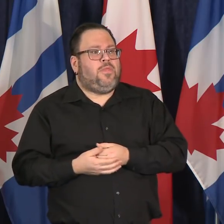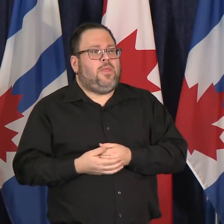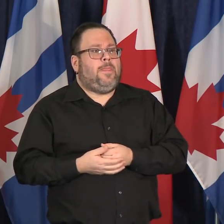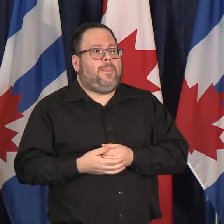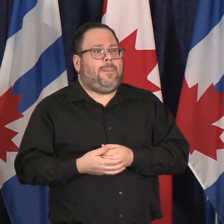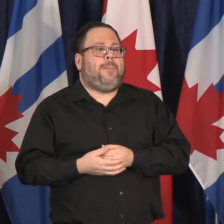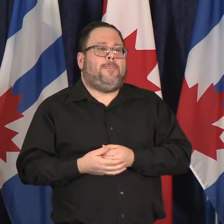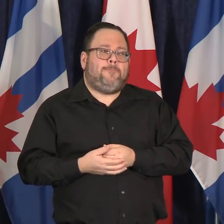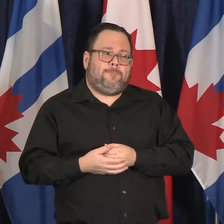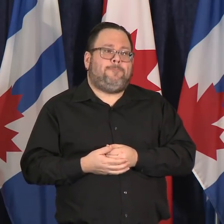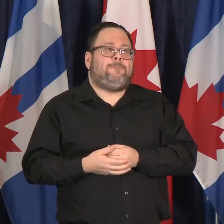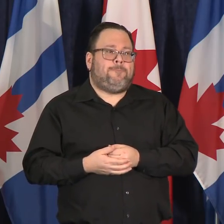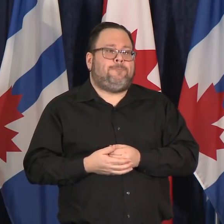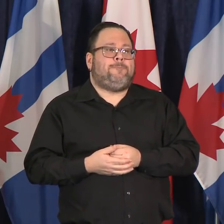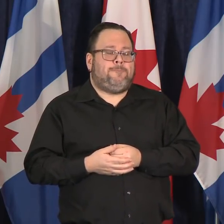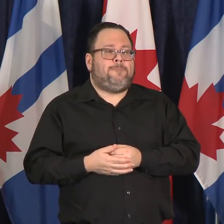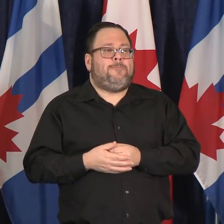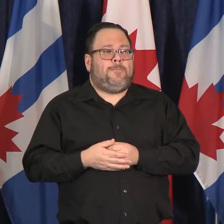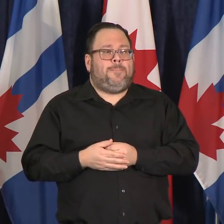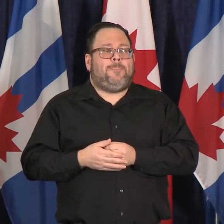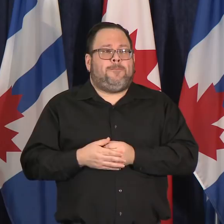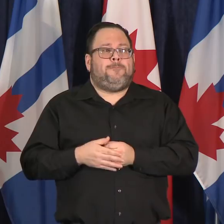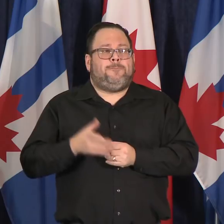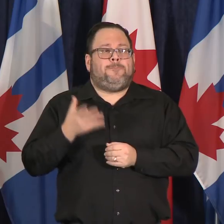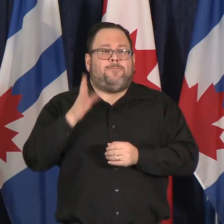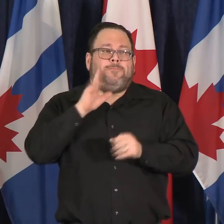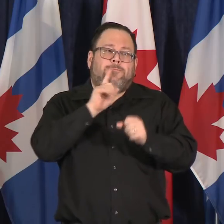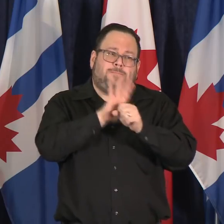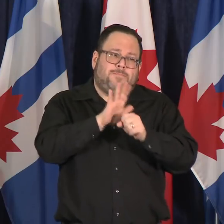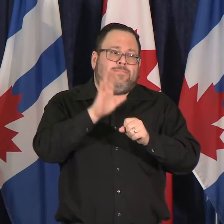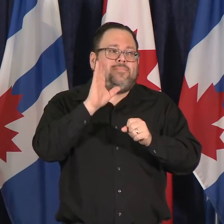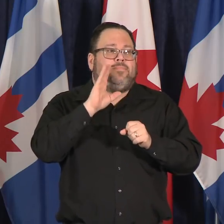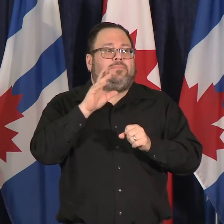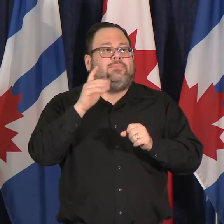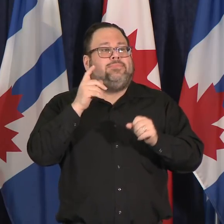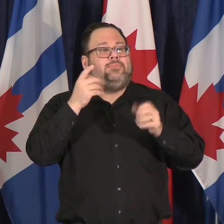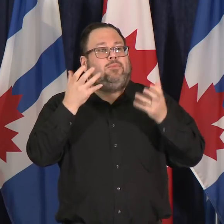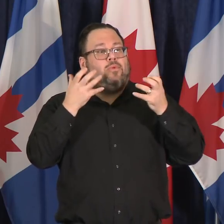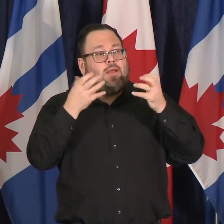an incredible volume of calls to our hotline and I imagine that if another